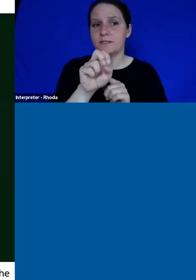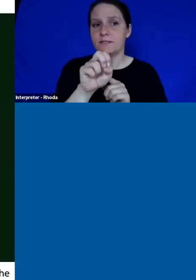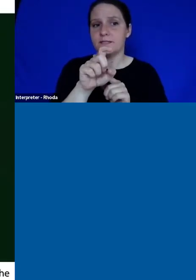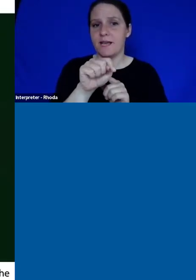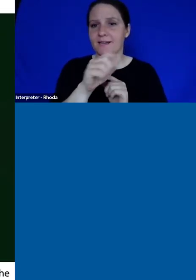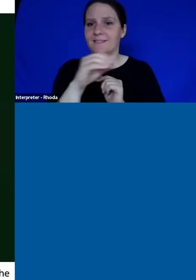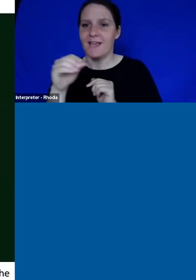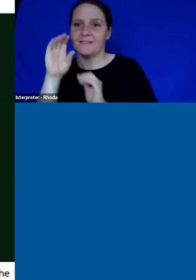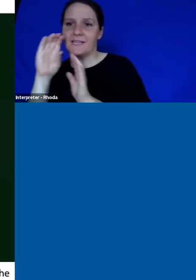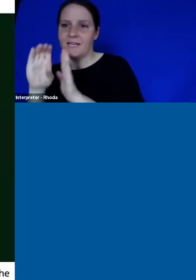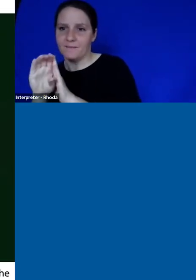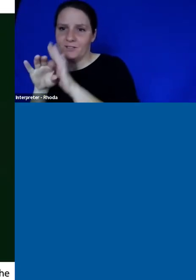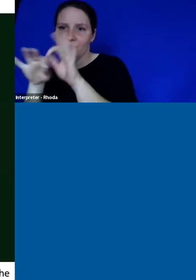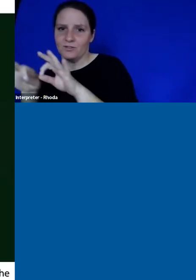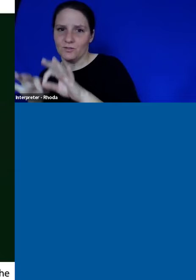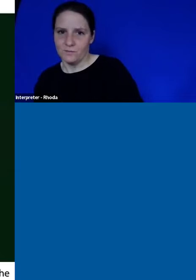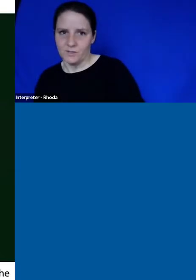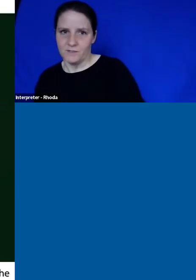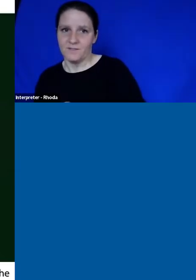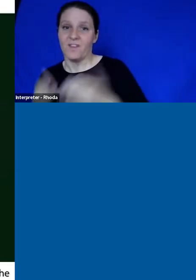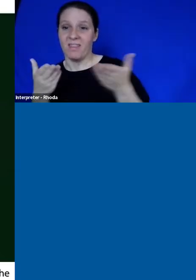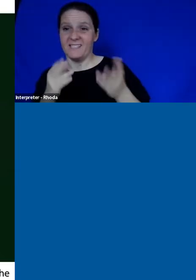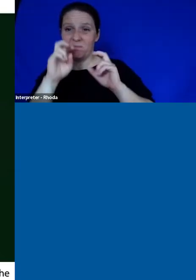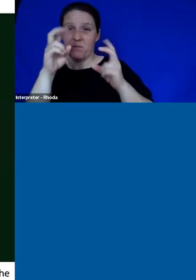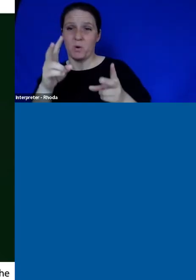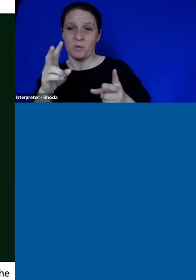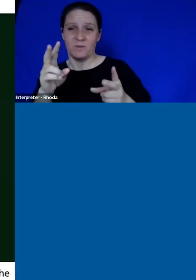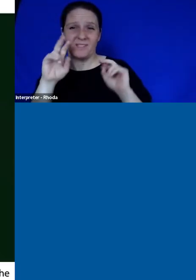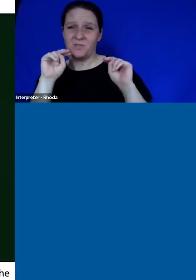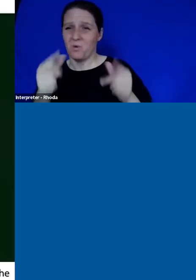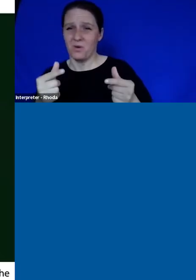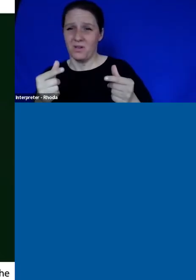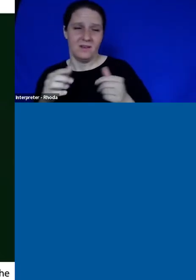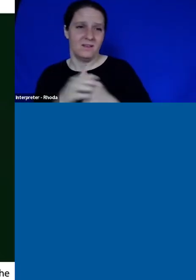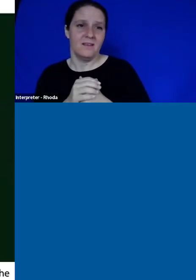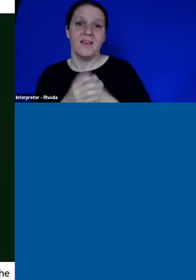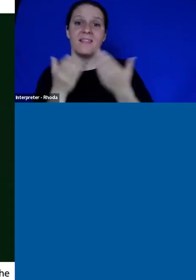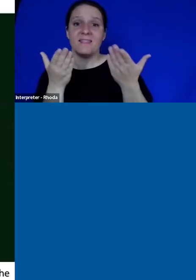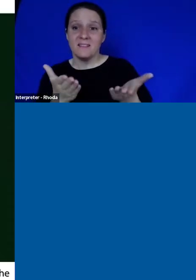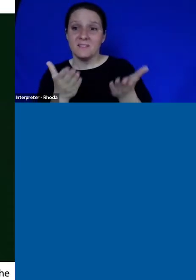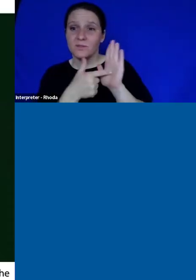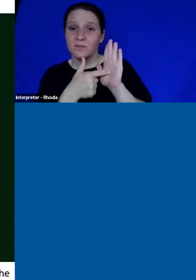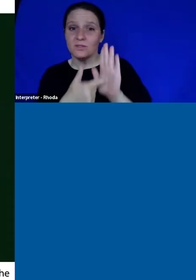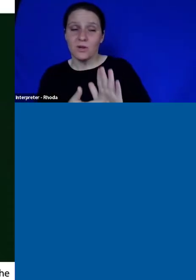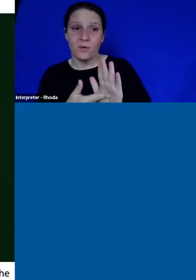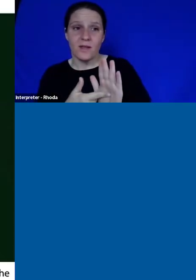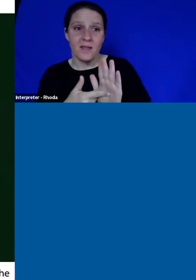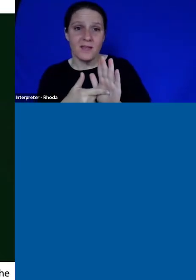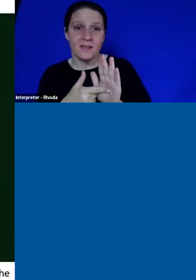that I did for this inaccessible post. This screen capture is actually showing the desktop Facebook image upload.